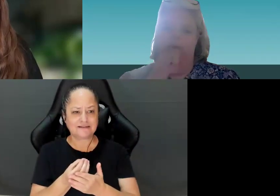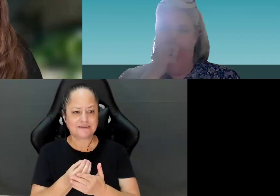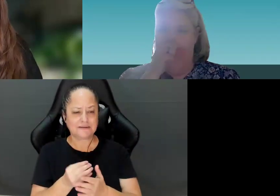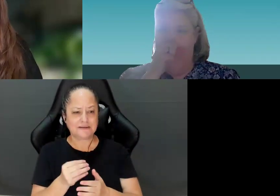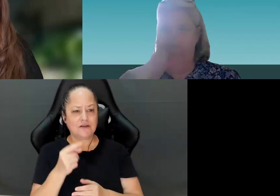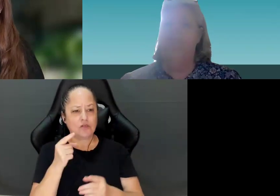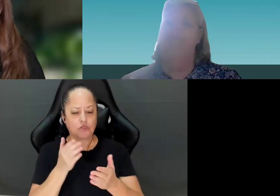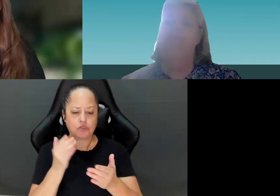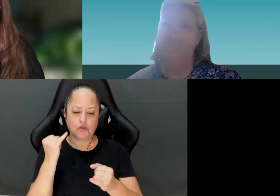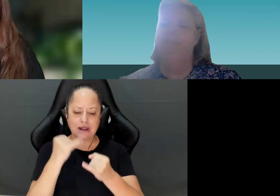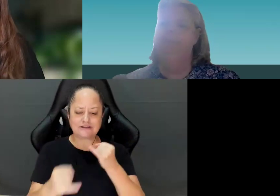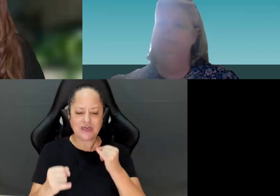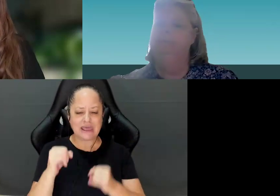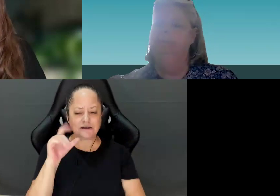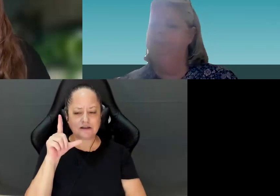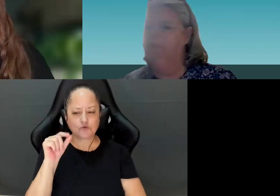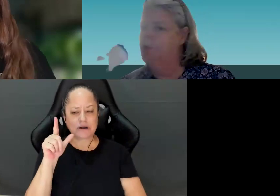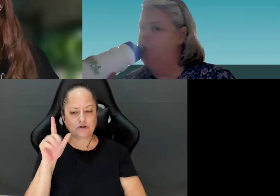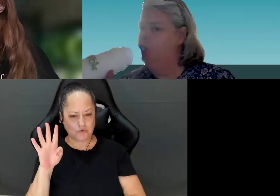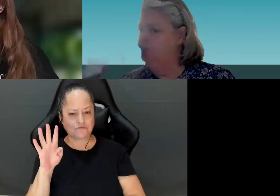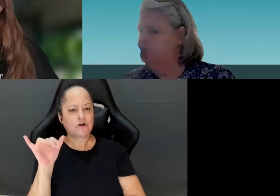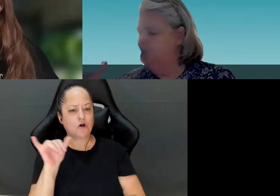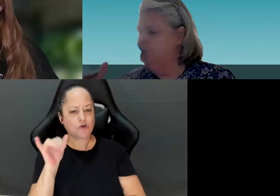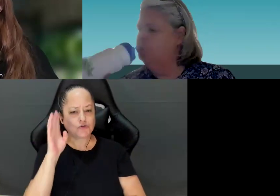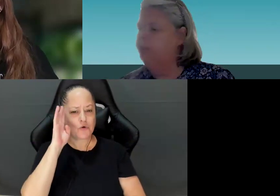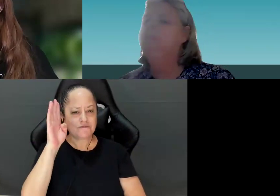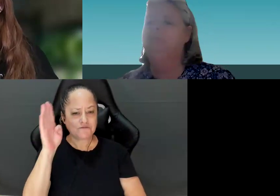the end of 2024 and into the future after that.